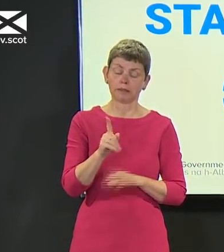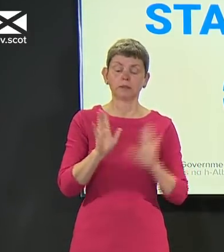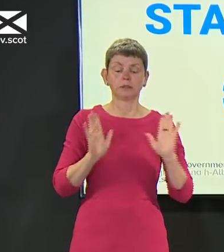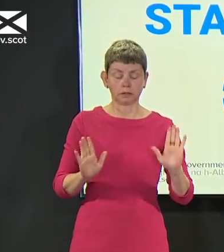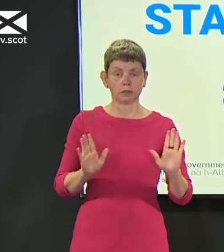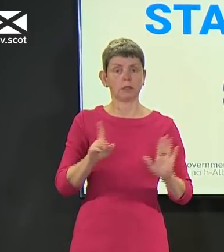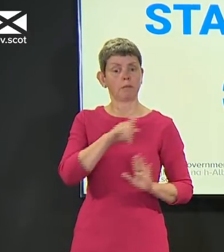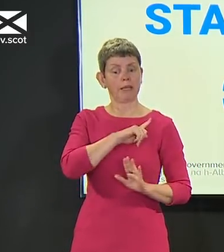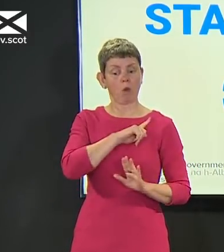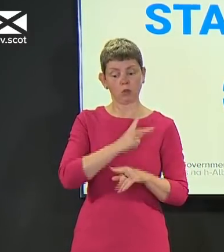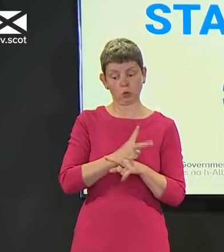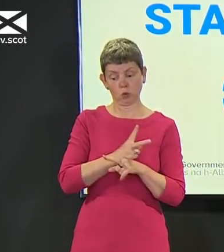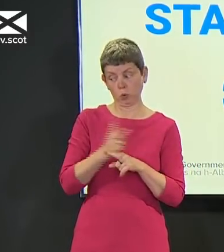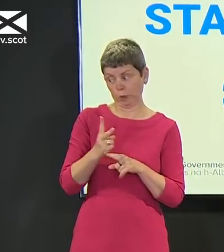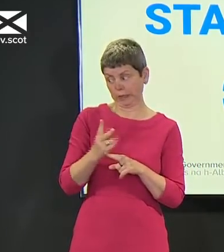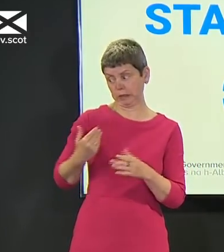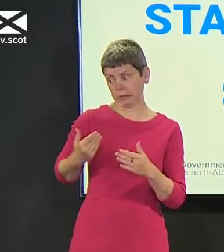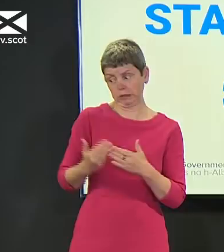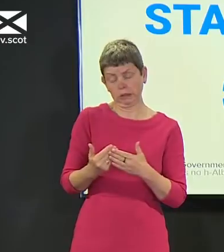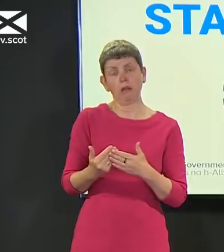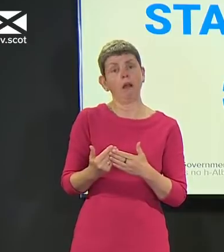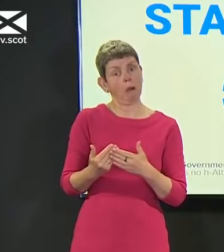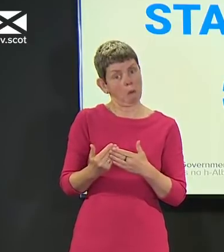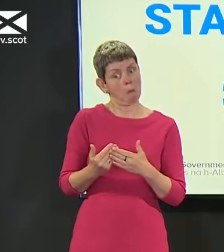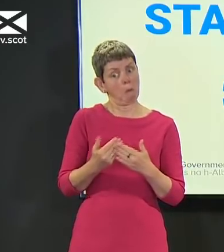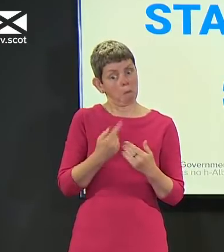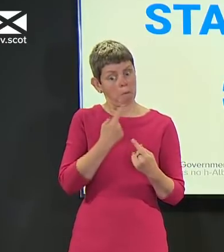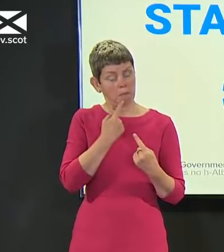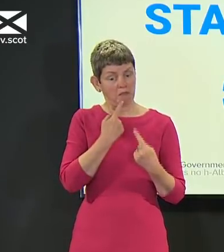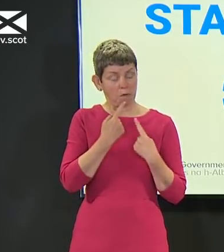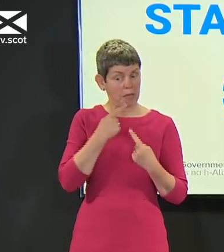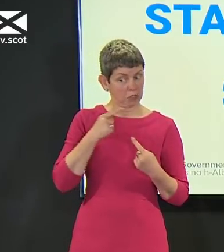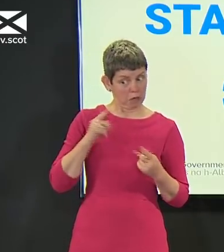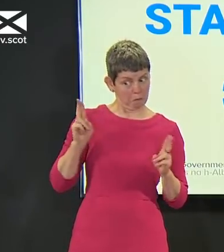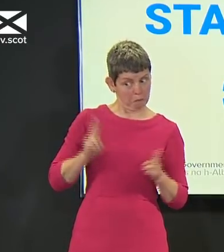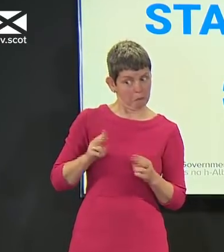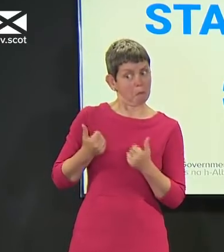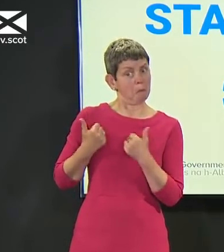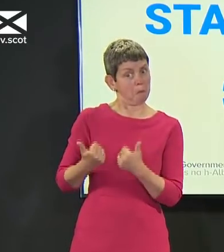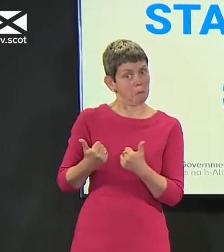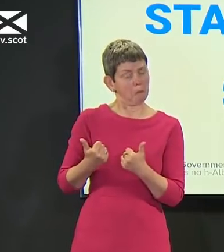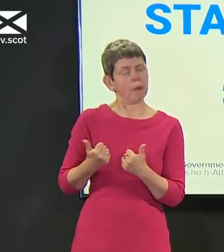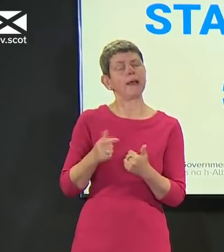two weeks in particular has been so encouraging we are now in a position to give a bit more certainty